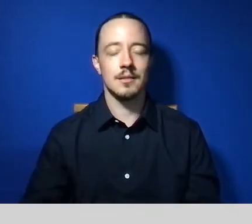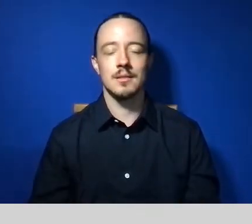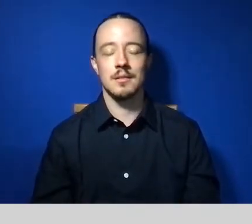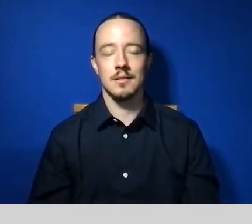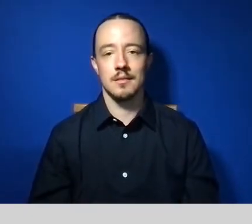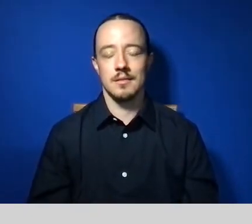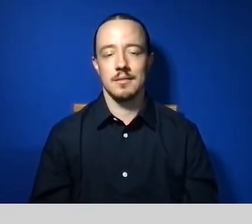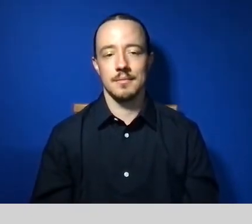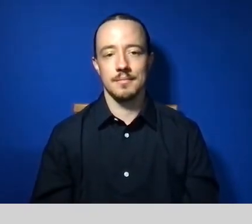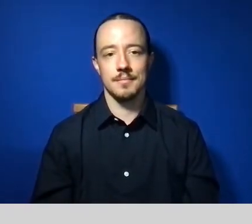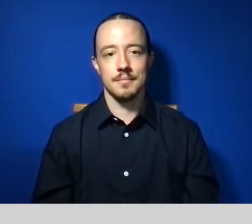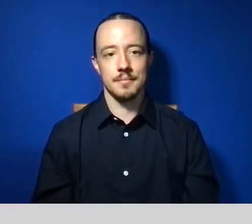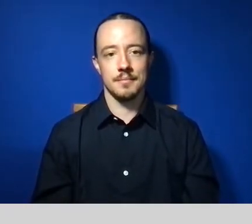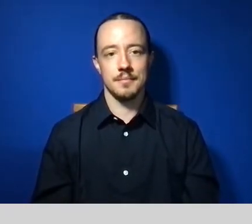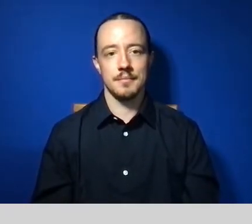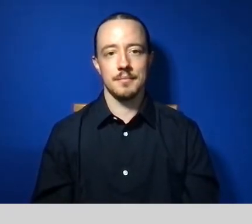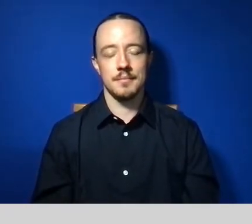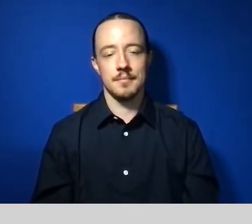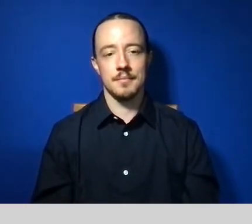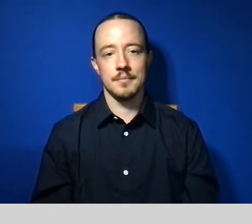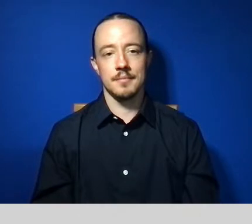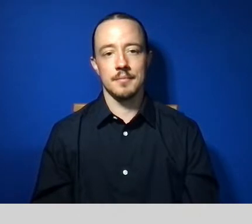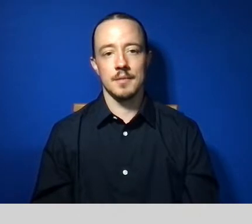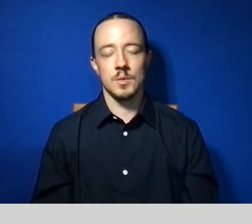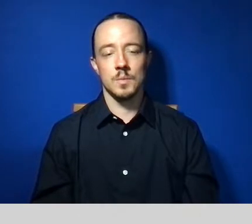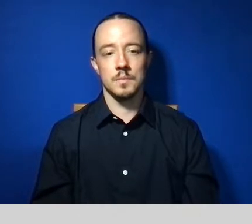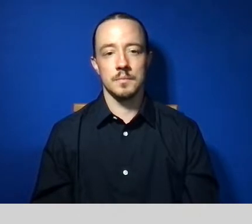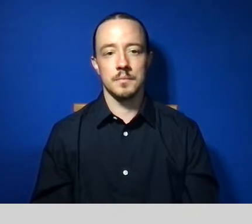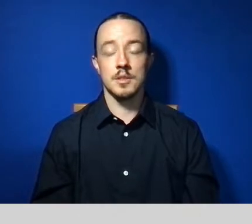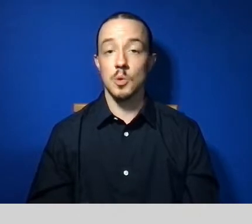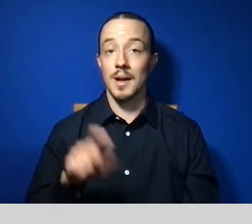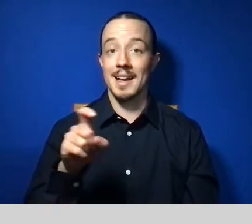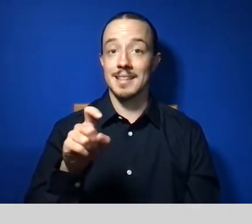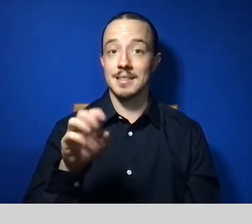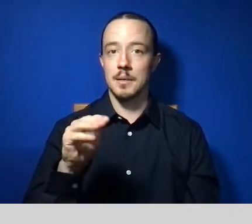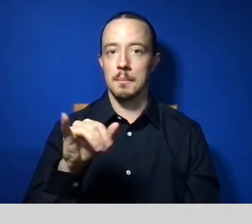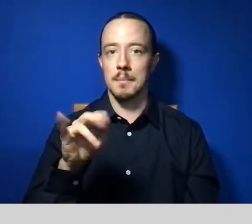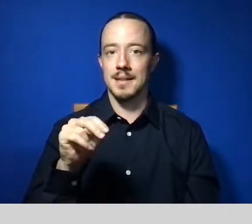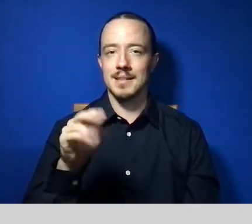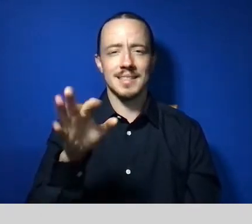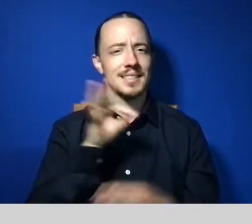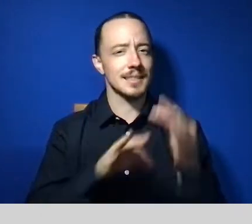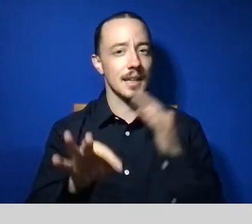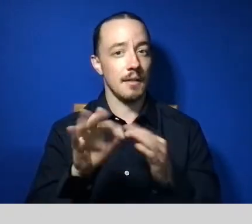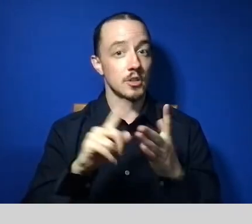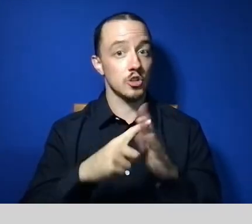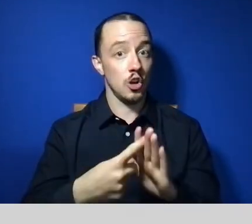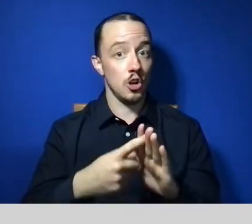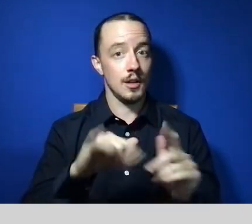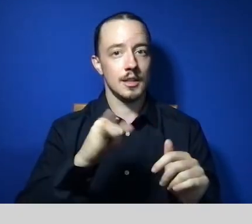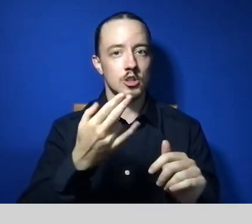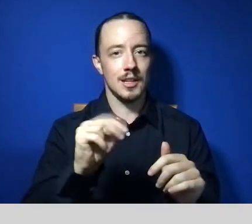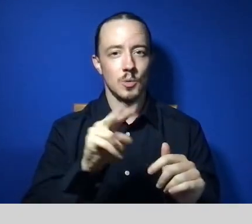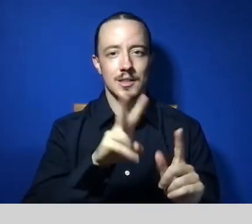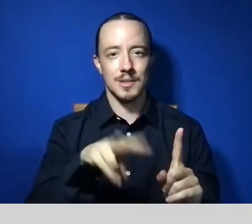And so the minimum, what I'm doing is for the X minimum, instead of starting at January 22nd,